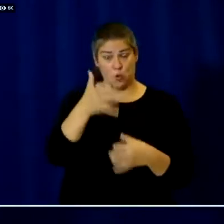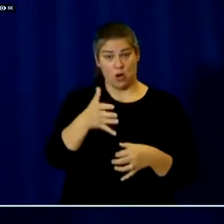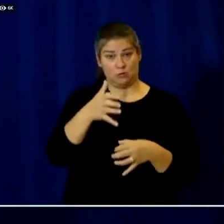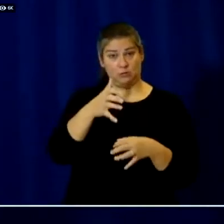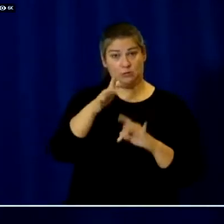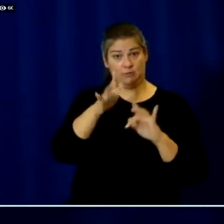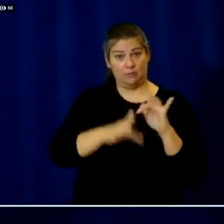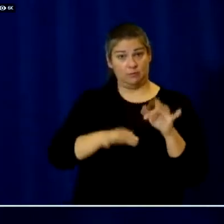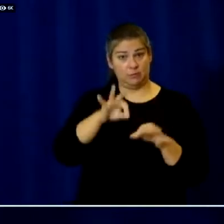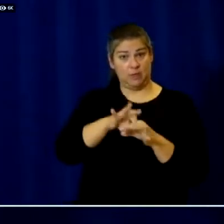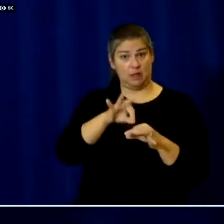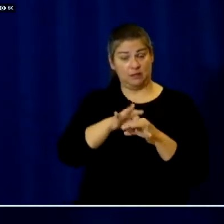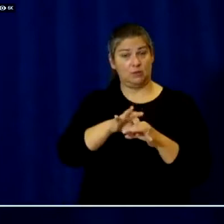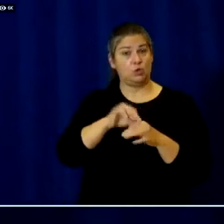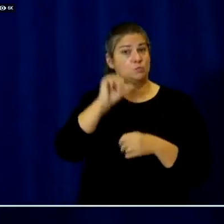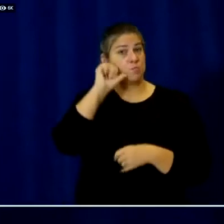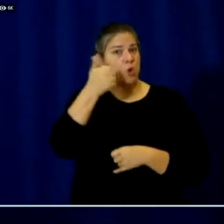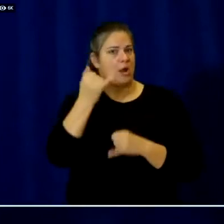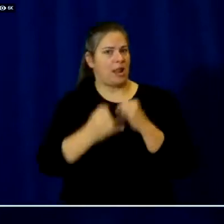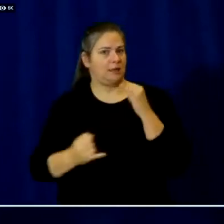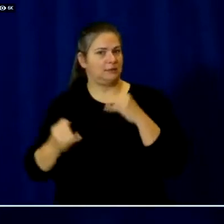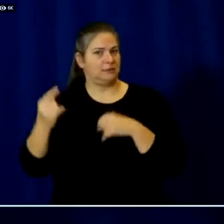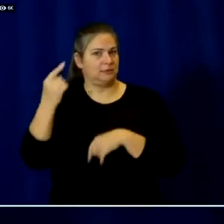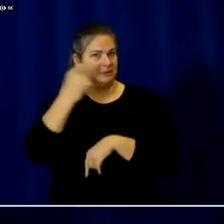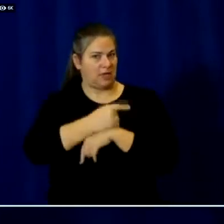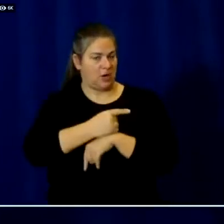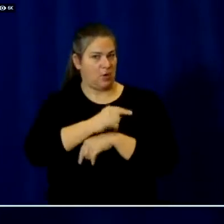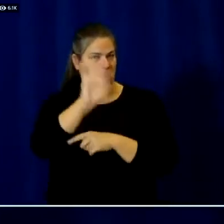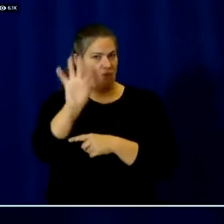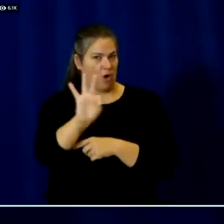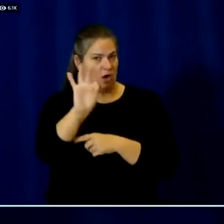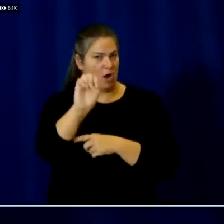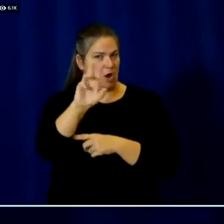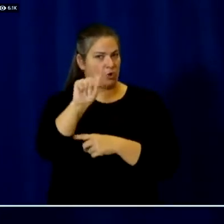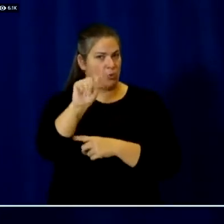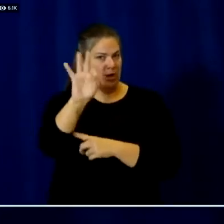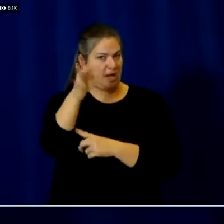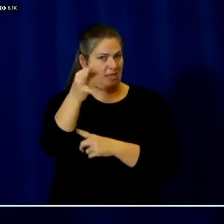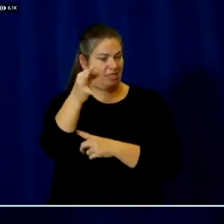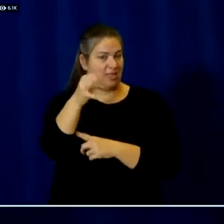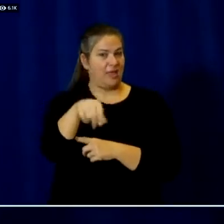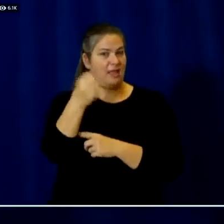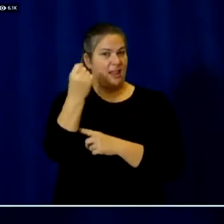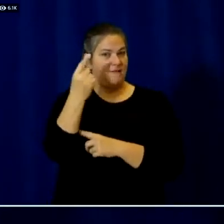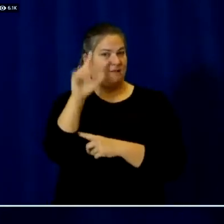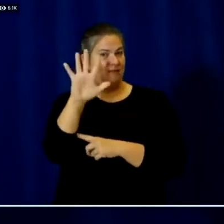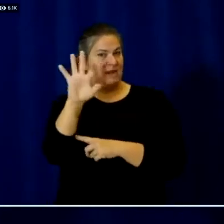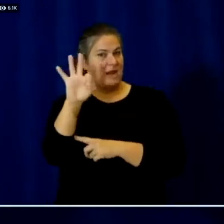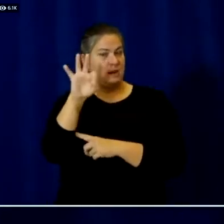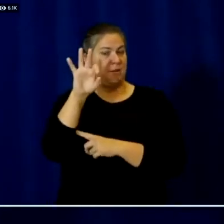ballot is tomorrow Friday, October 9th at 11:59 p.m. That is when we closed